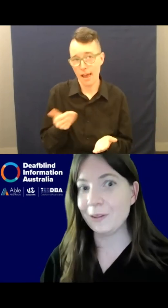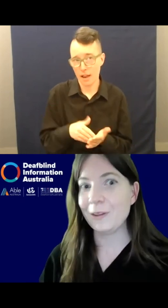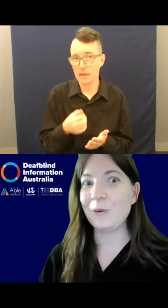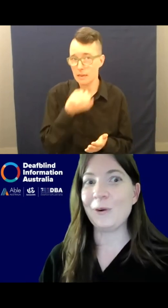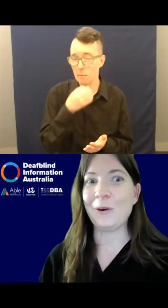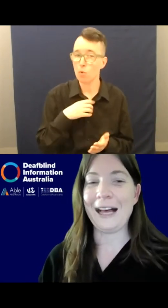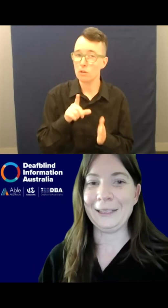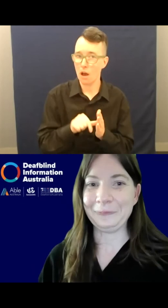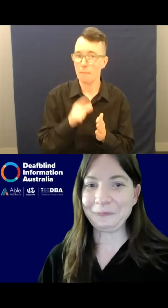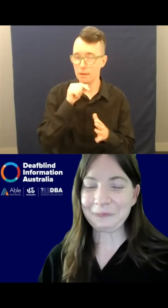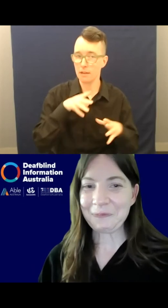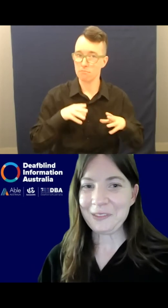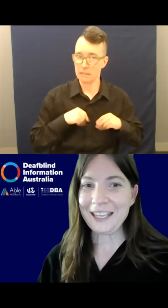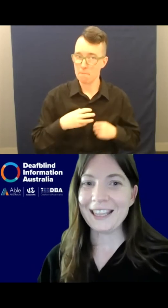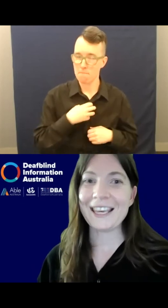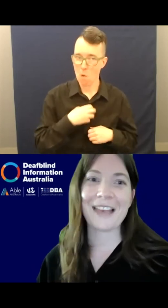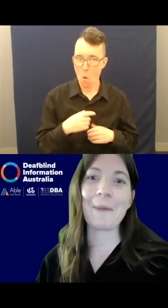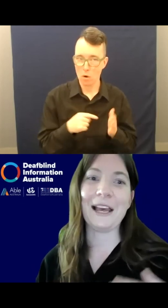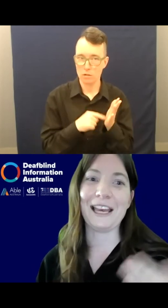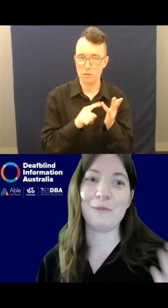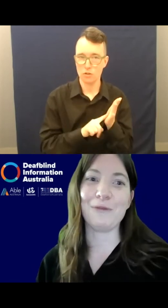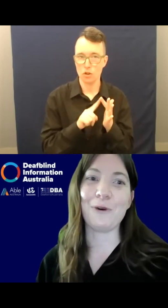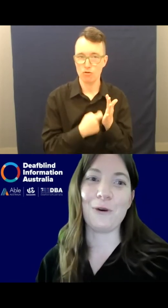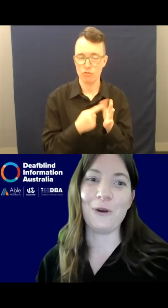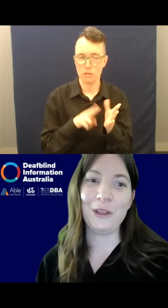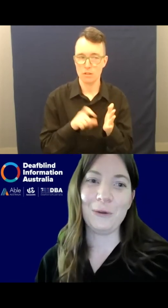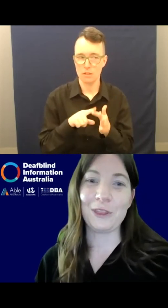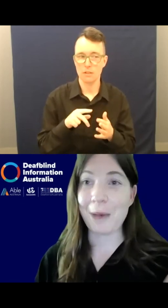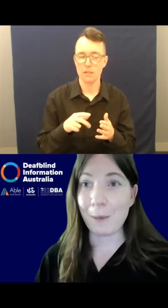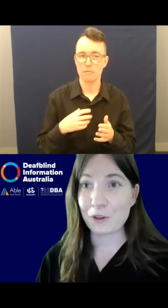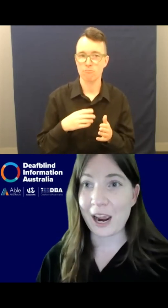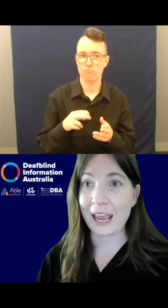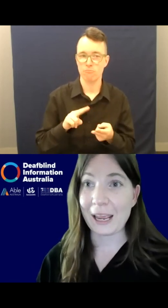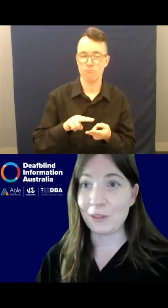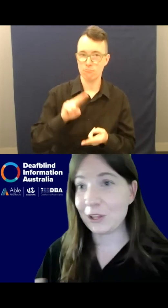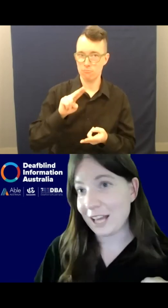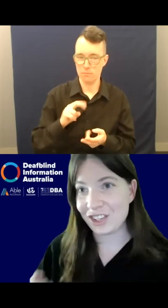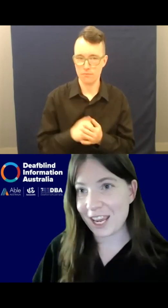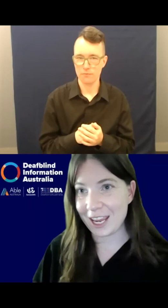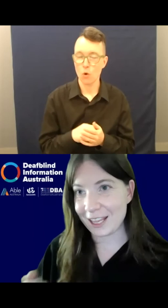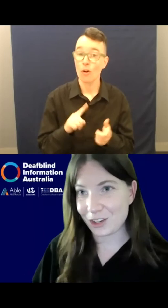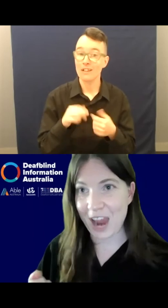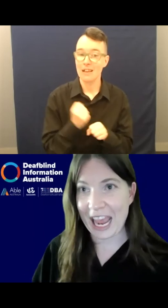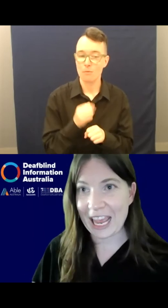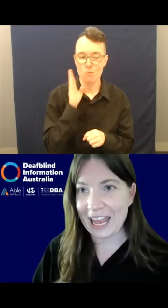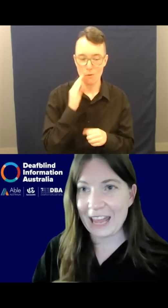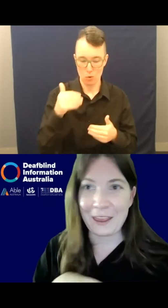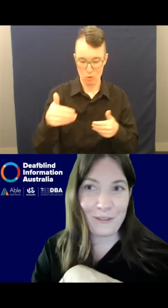Or the example I gave before with the marble tray with the client shaking the tray and then feeling